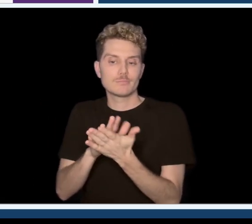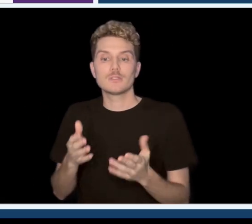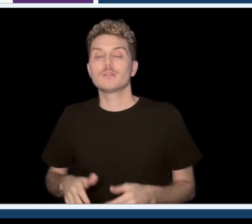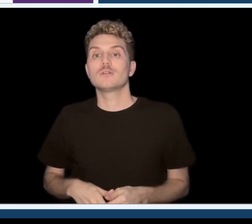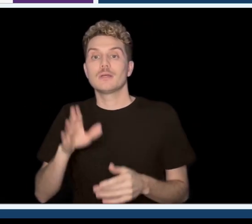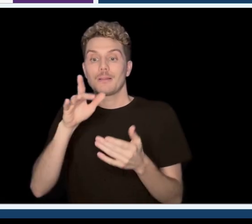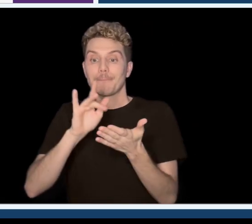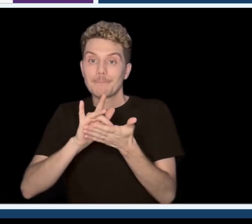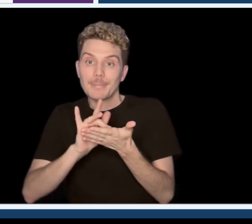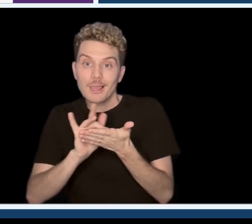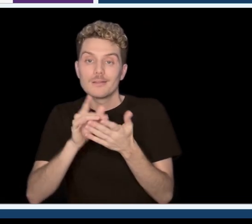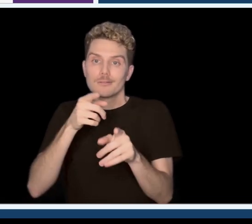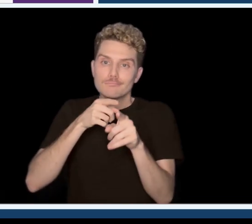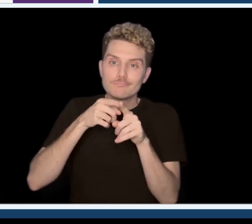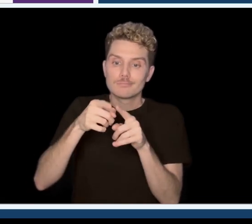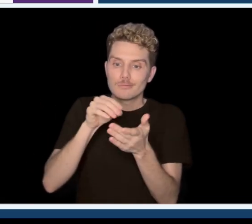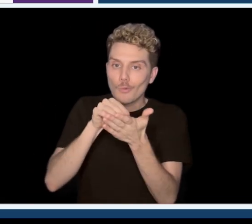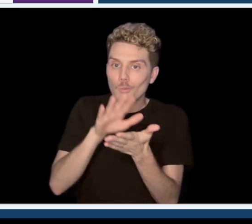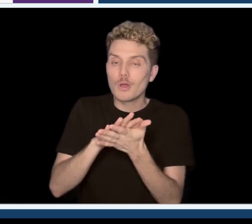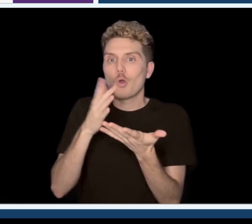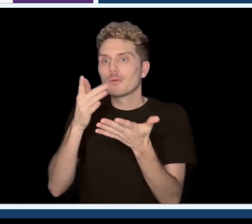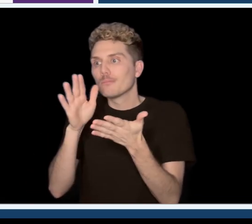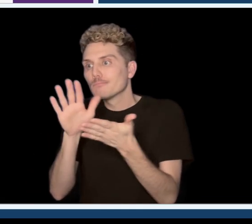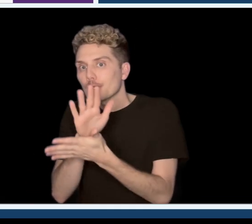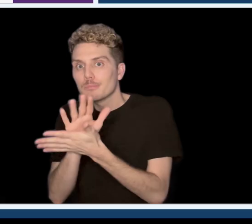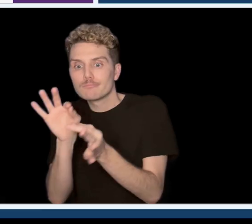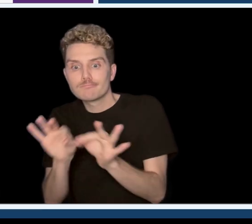a medical specialty report supporting documentation